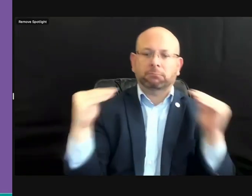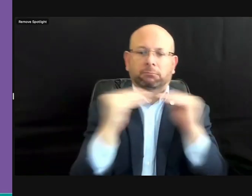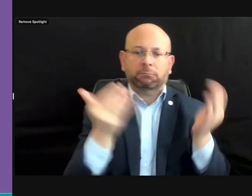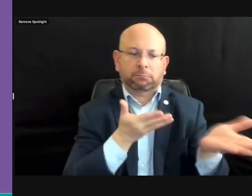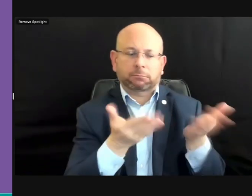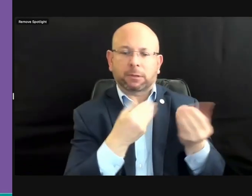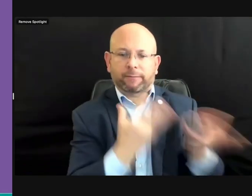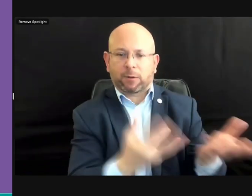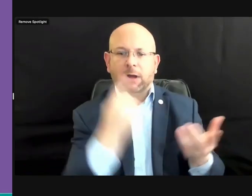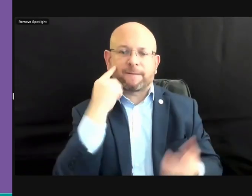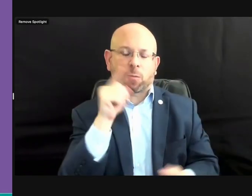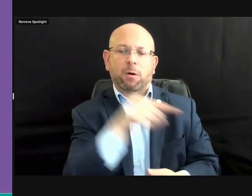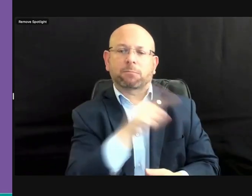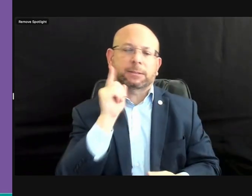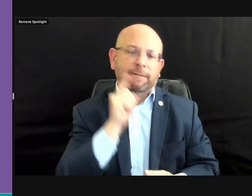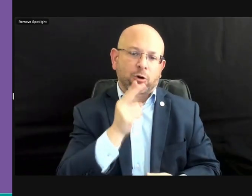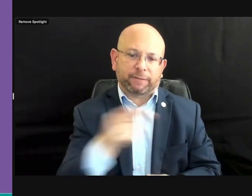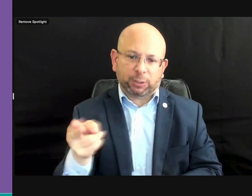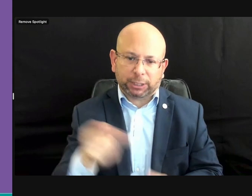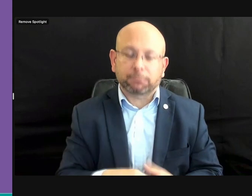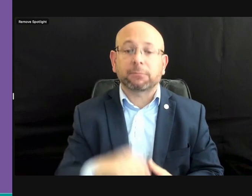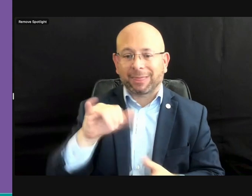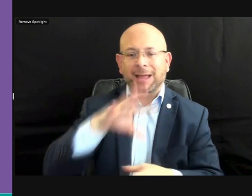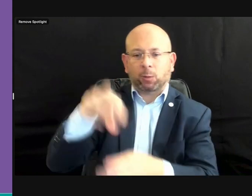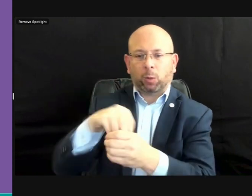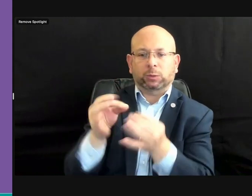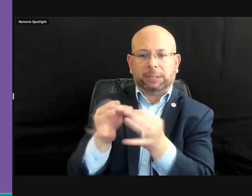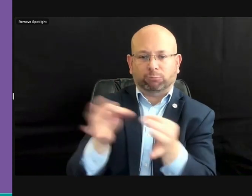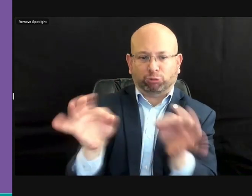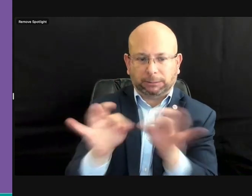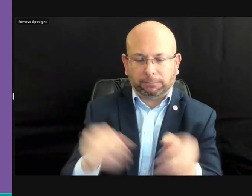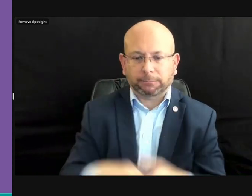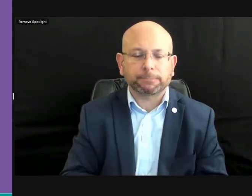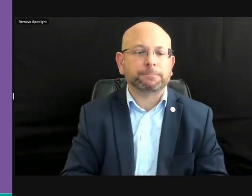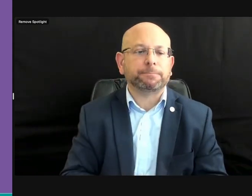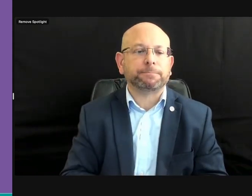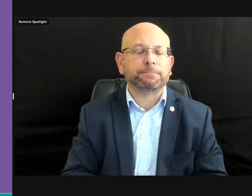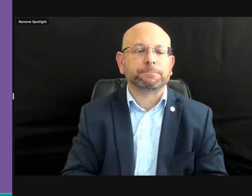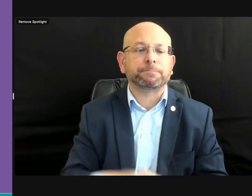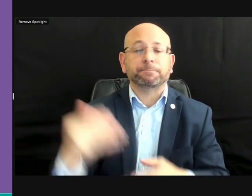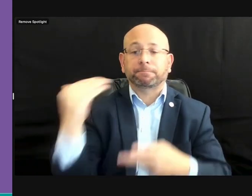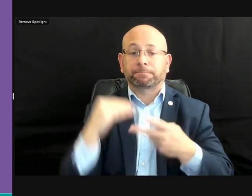that will be equal to any other people who get access. And this included captioning.